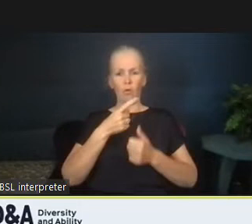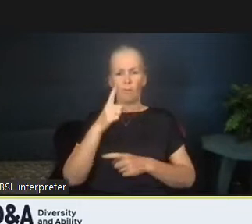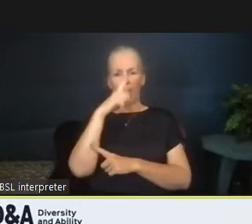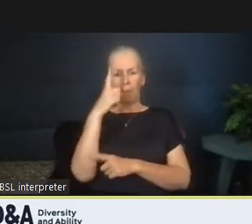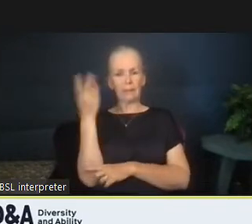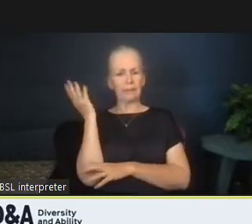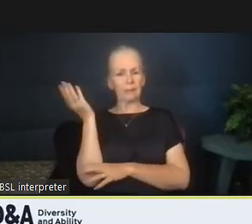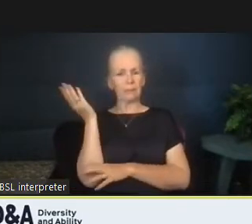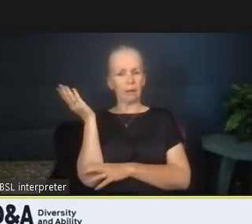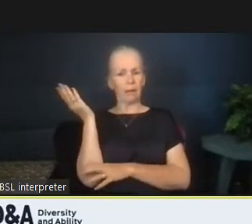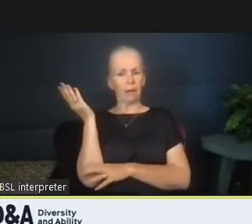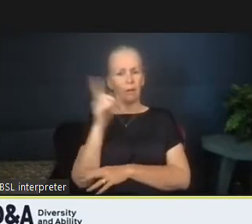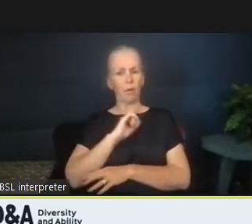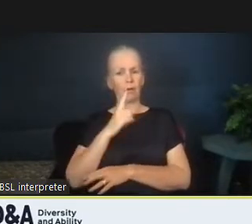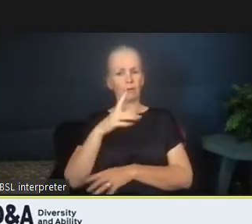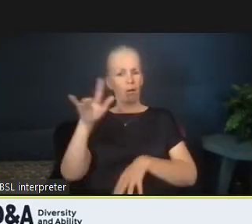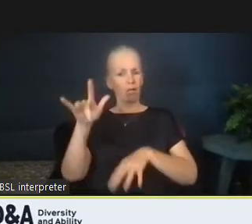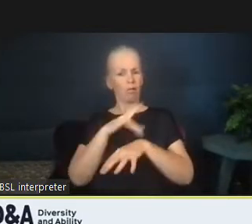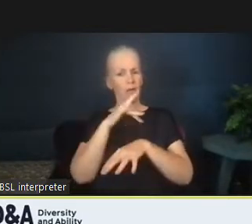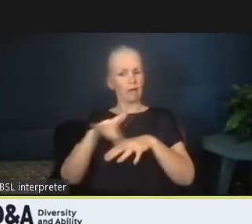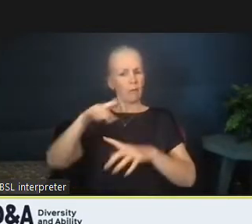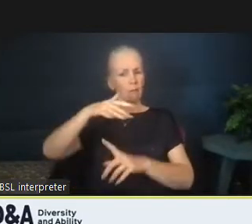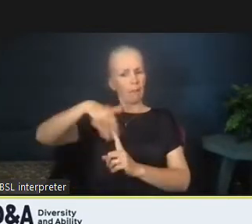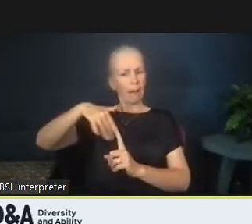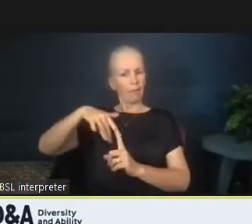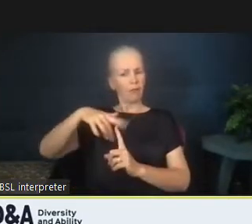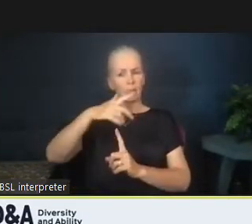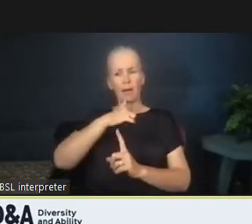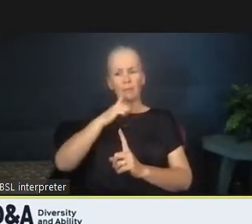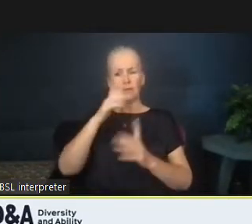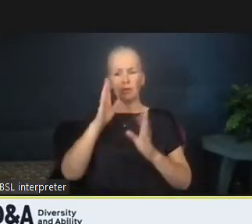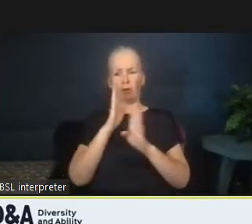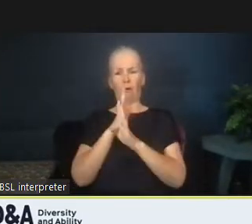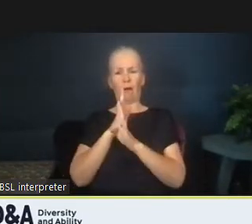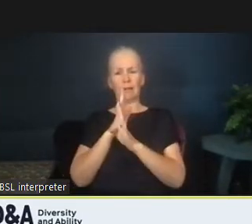but that's because I'm from a theatre background, and I'm used to masking and I'm used to engaging